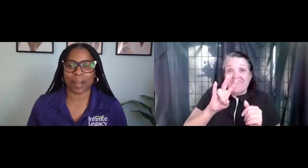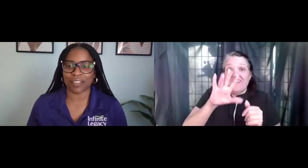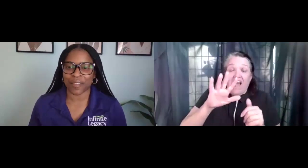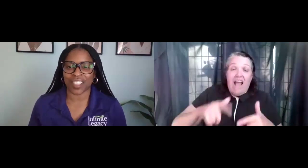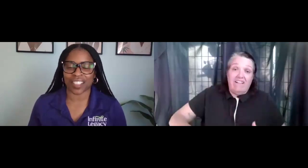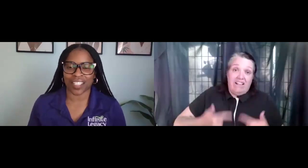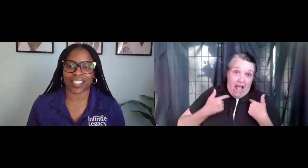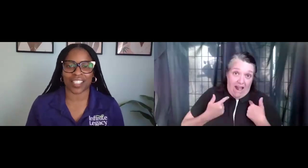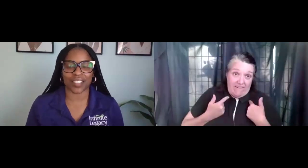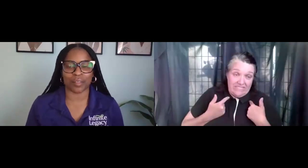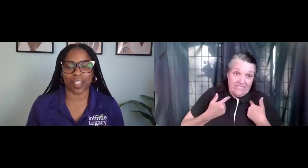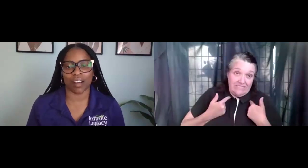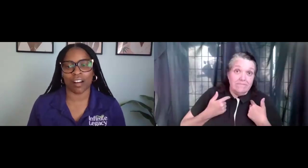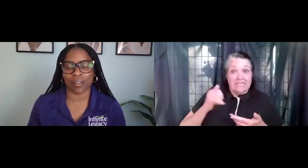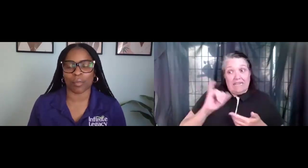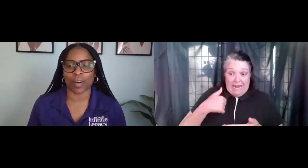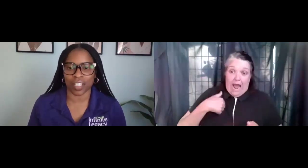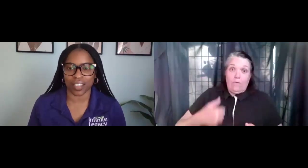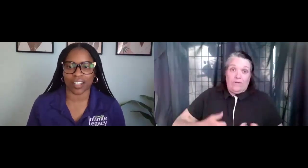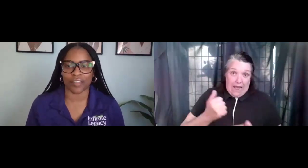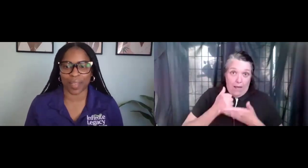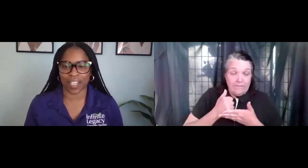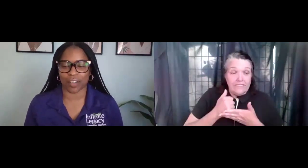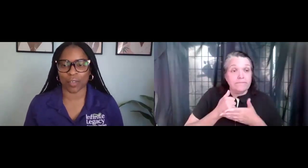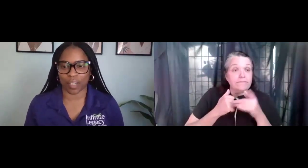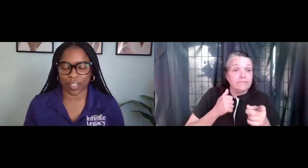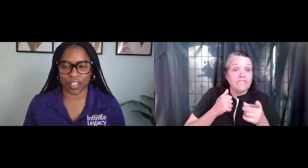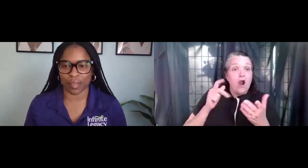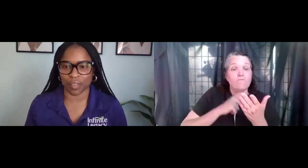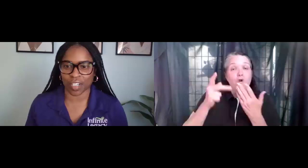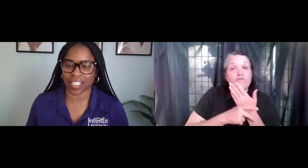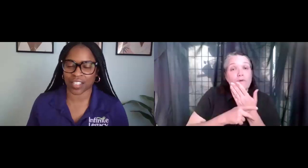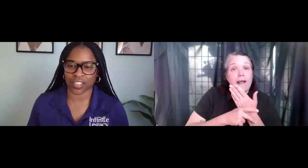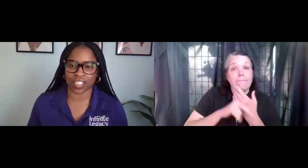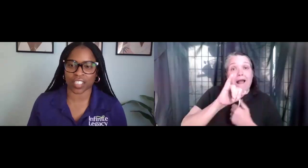About Infinite Legacy, so we are one of many organ procurement organizations